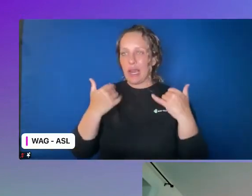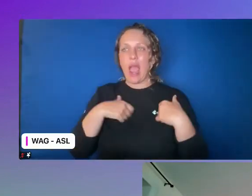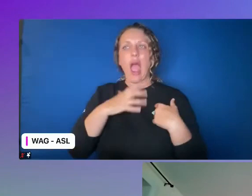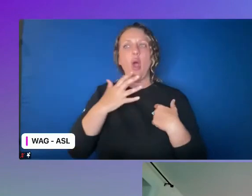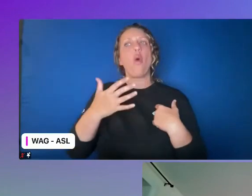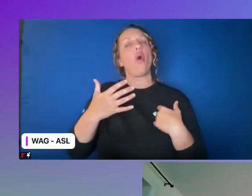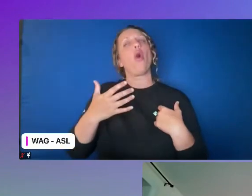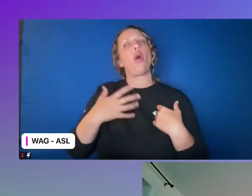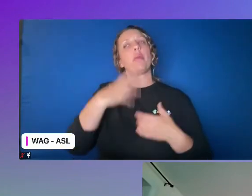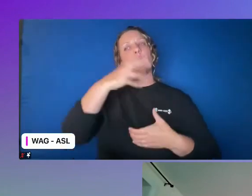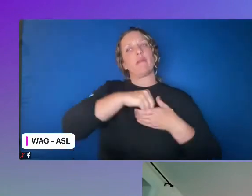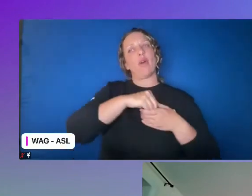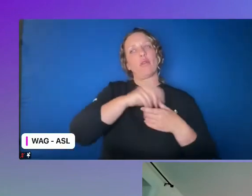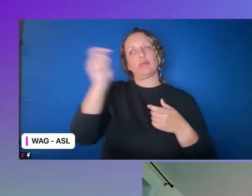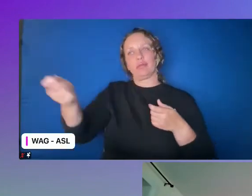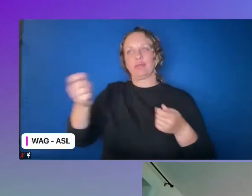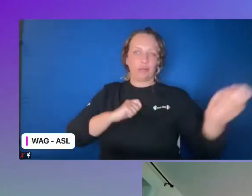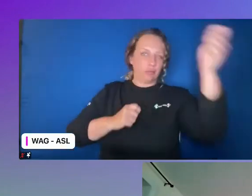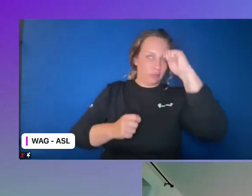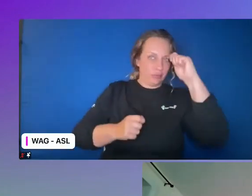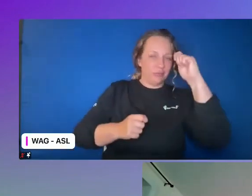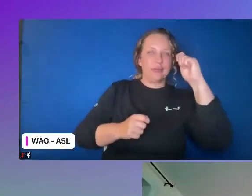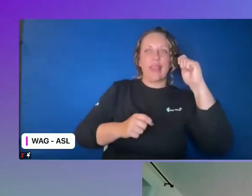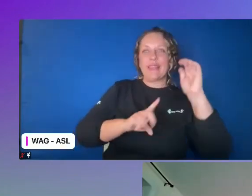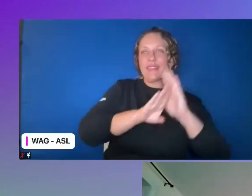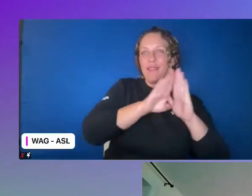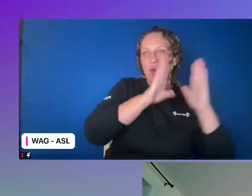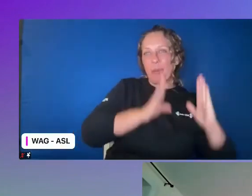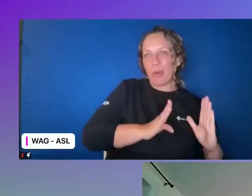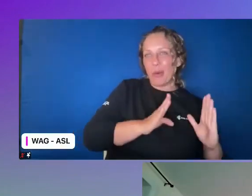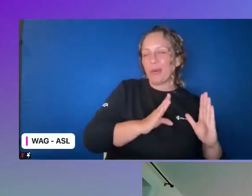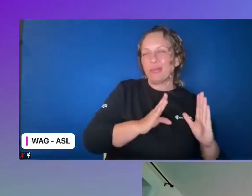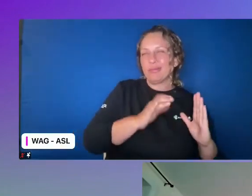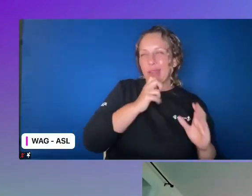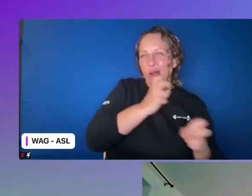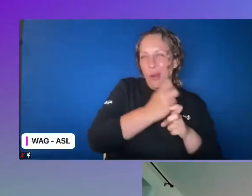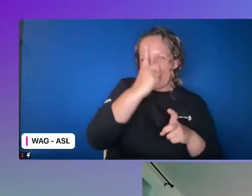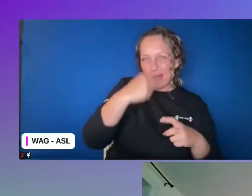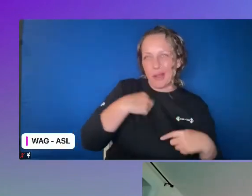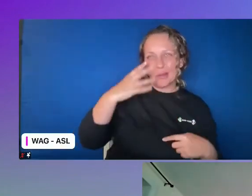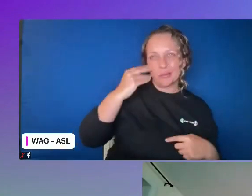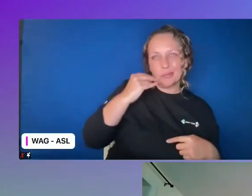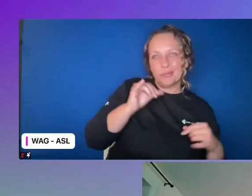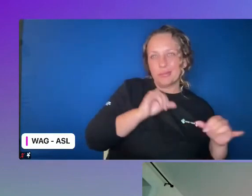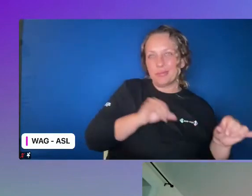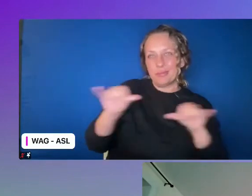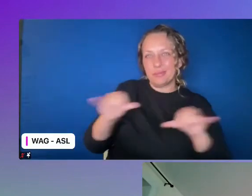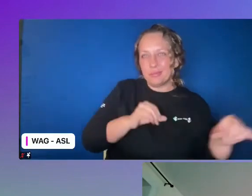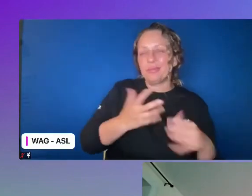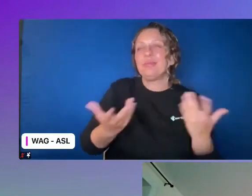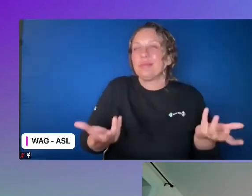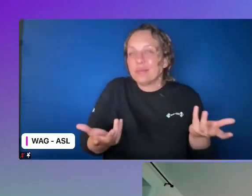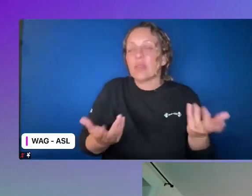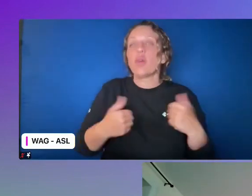which shouldn't be hard because I'm also a developer. And I'm going to show you how to run